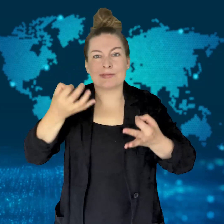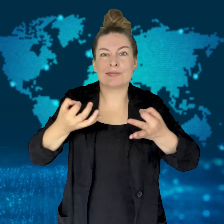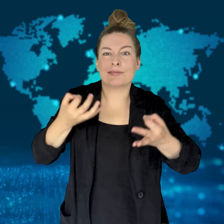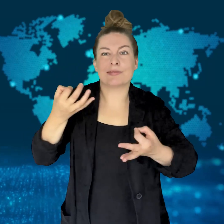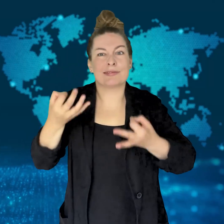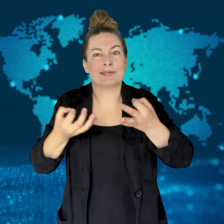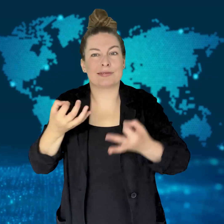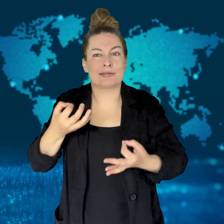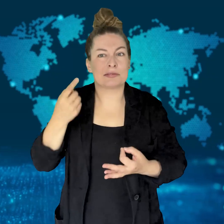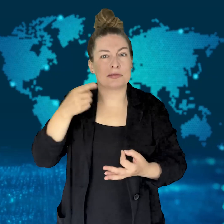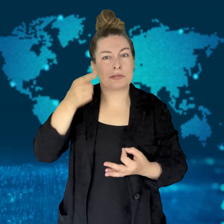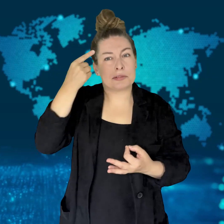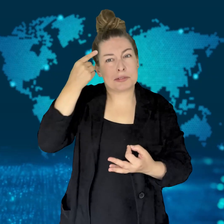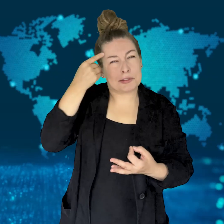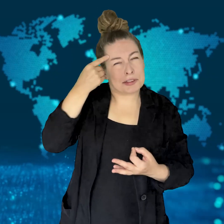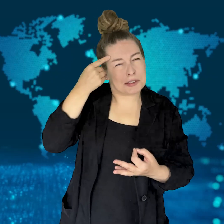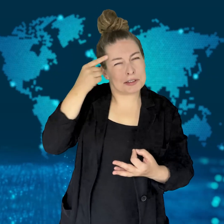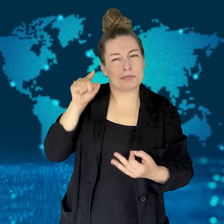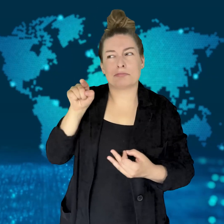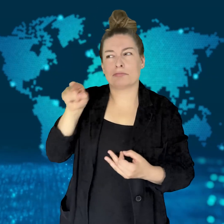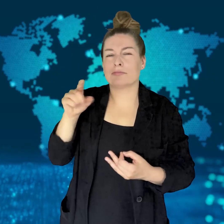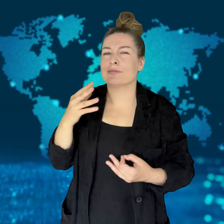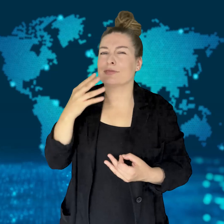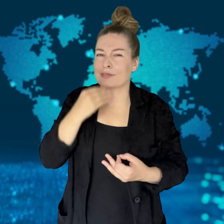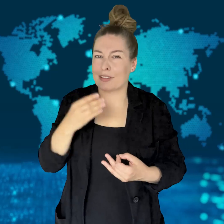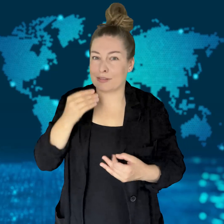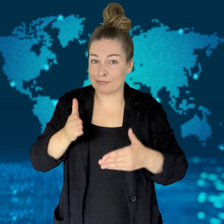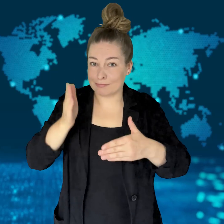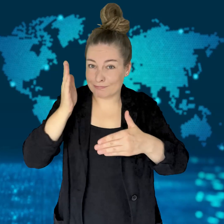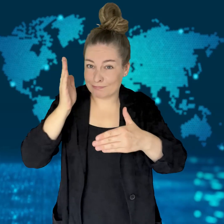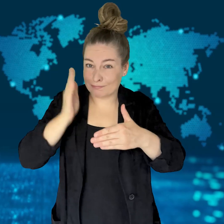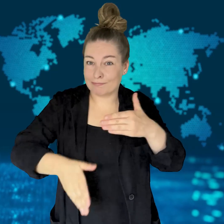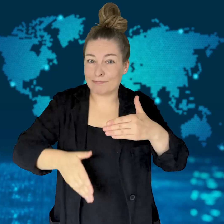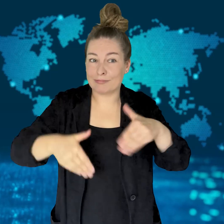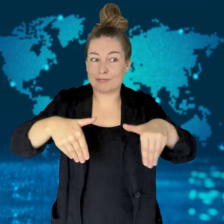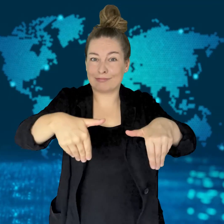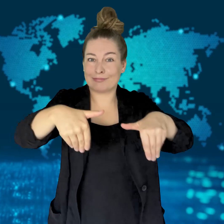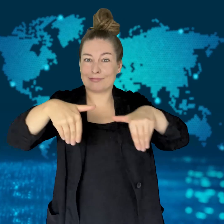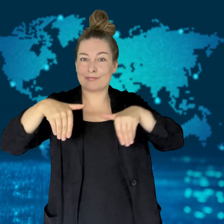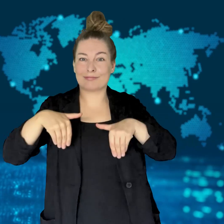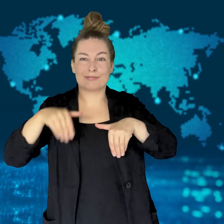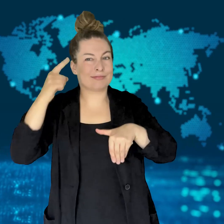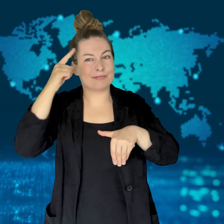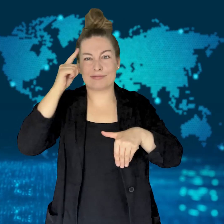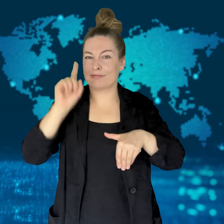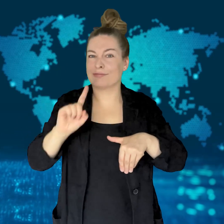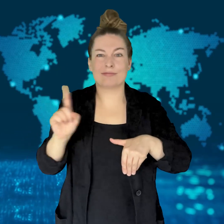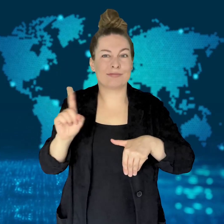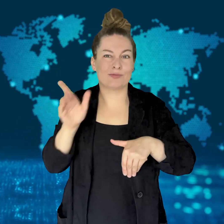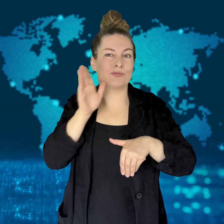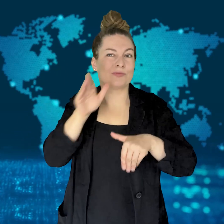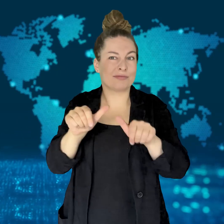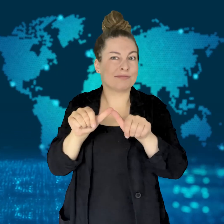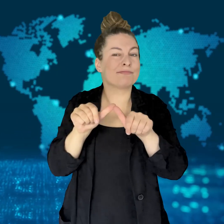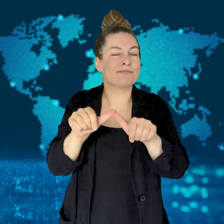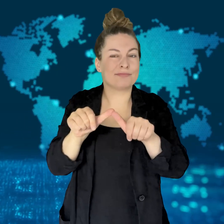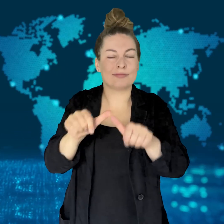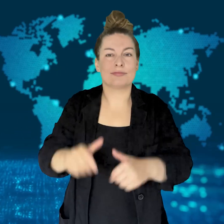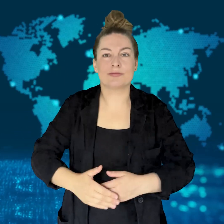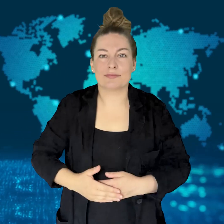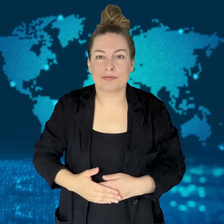Hamas has not been willing to consider that proposal, claiming Israel is